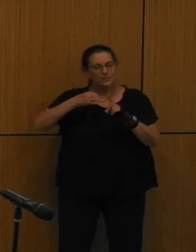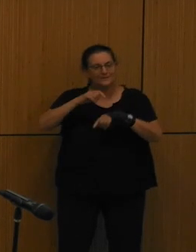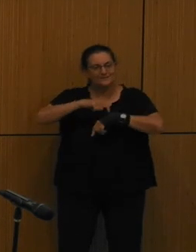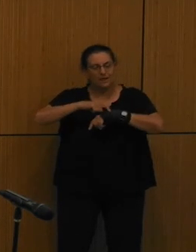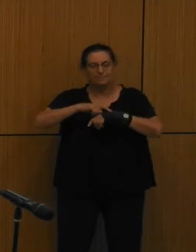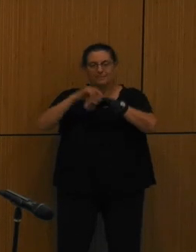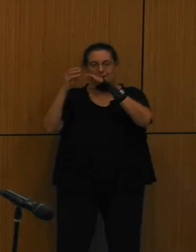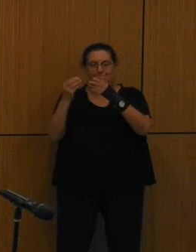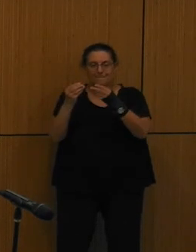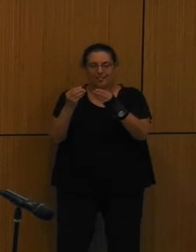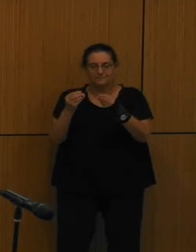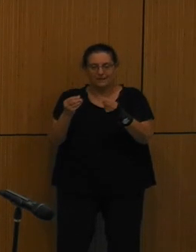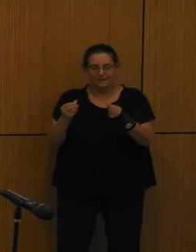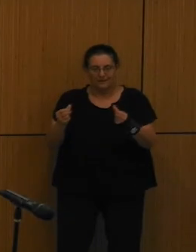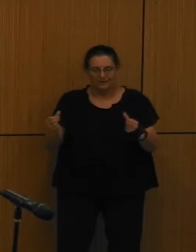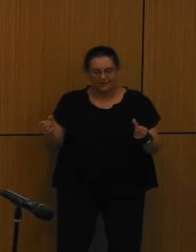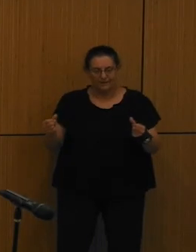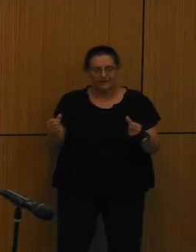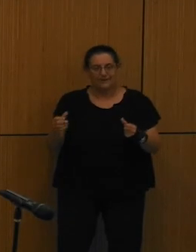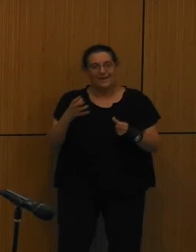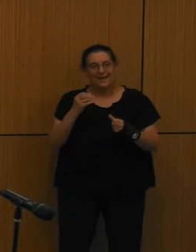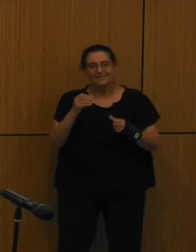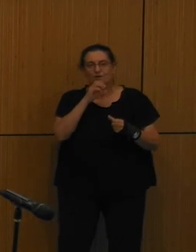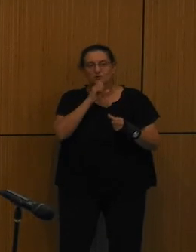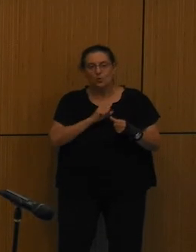they've been dated and they are as old as the solar system.